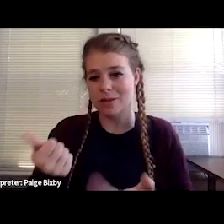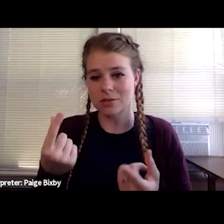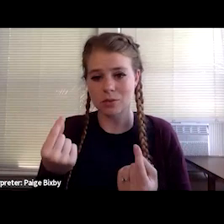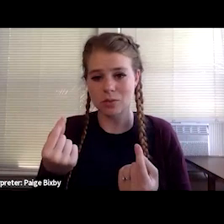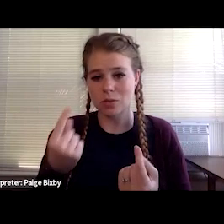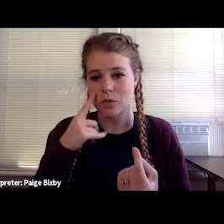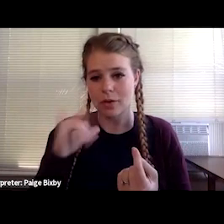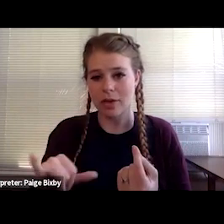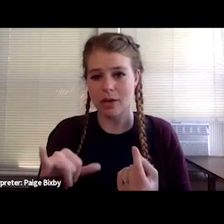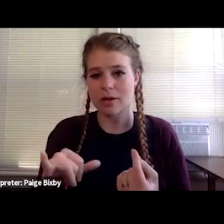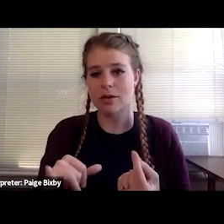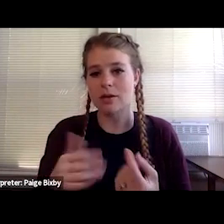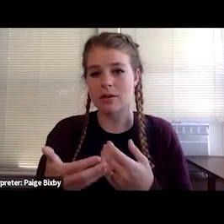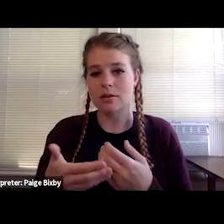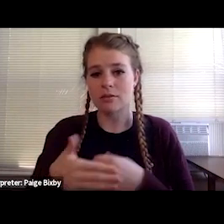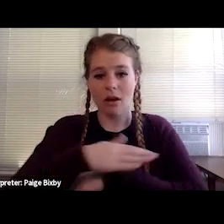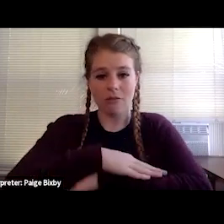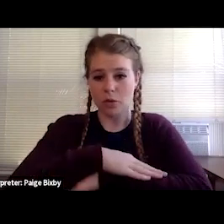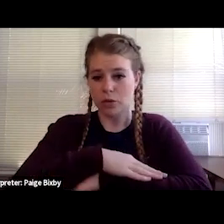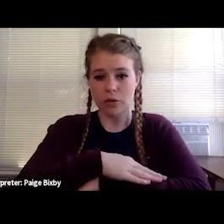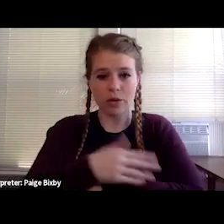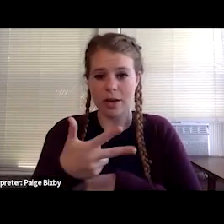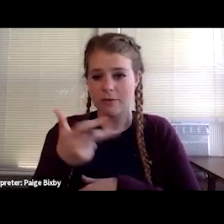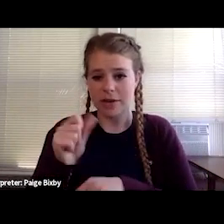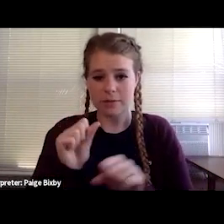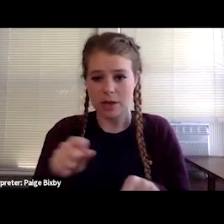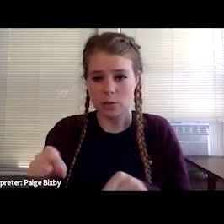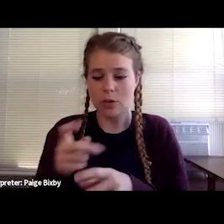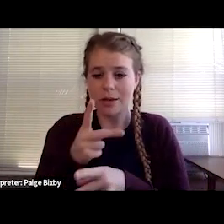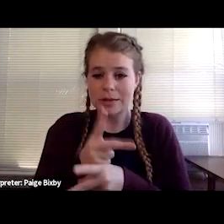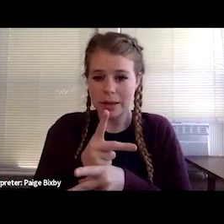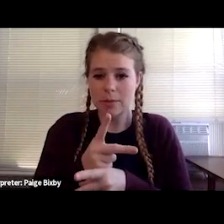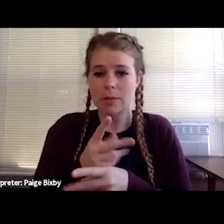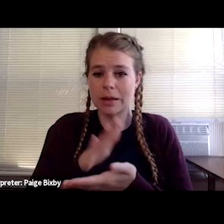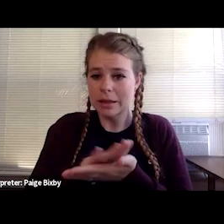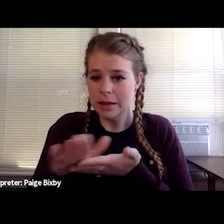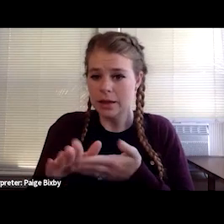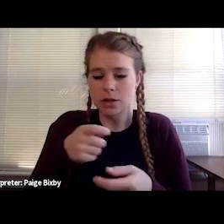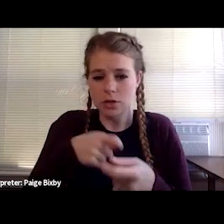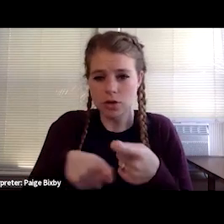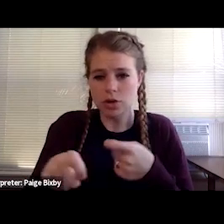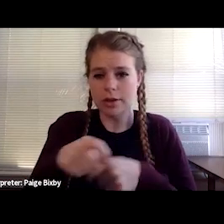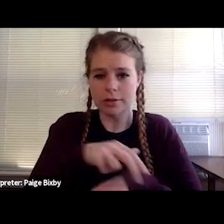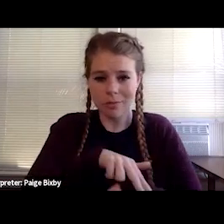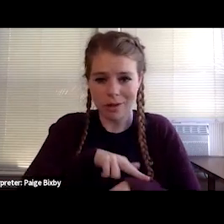you know, cover them up as fast as possible, keep them moist and clean, keep changing your bandages, and they're gonna go away fast.